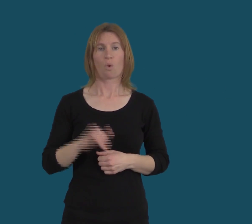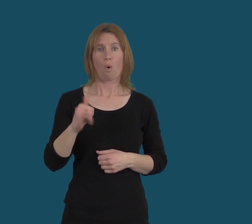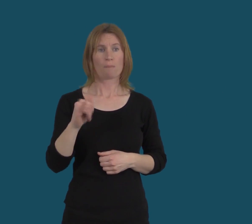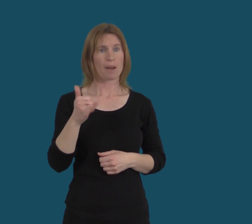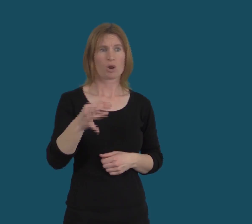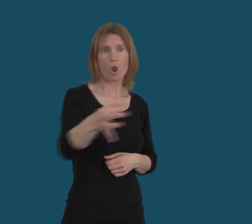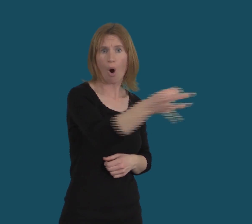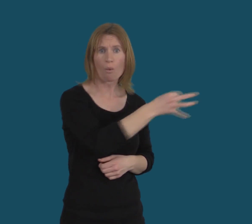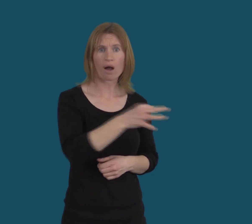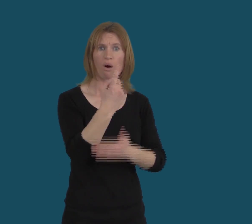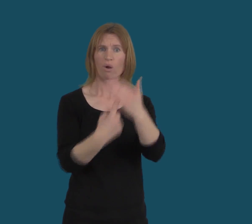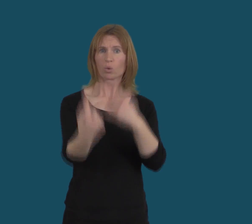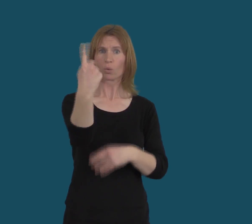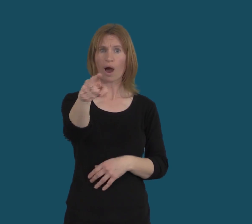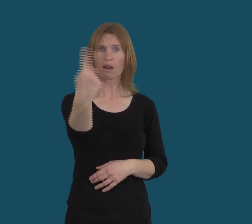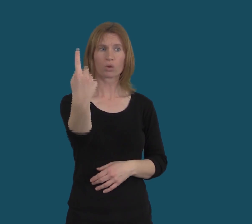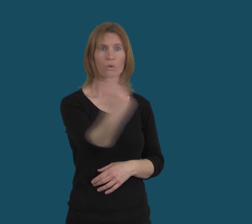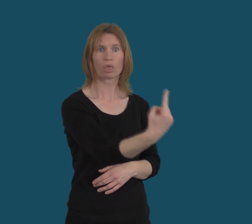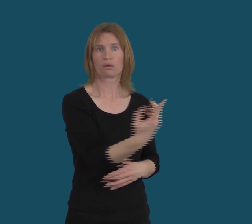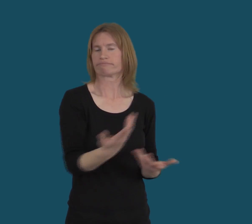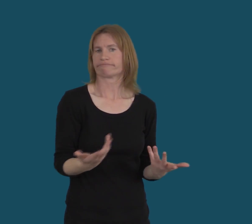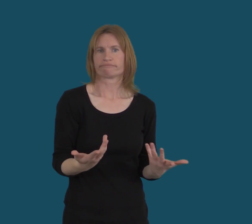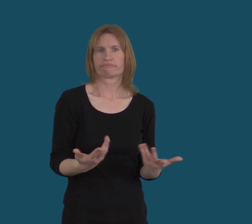or you may be the only person there.